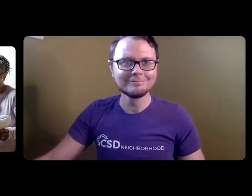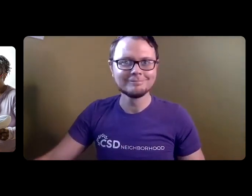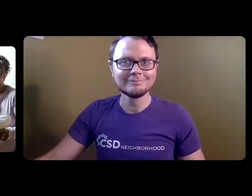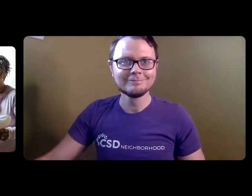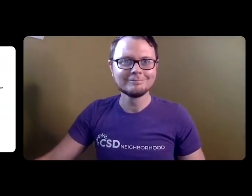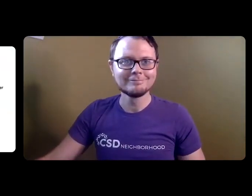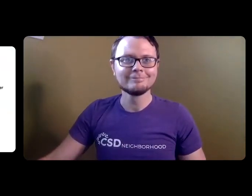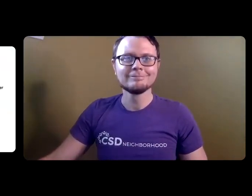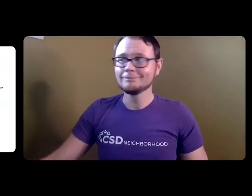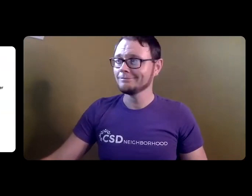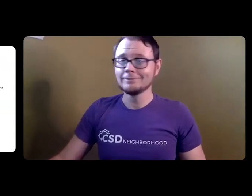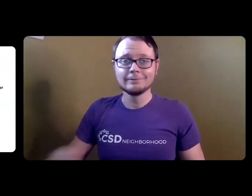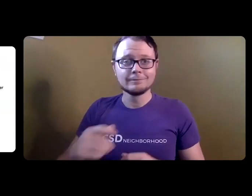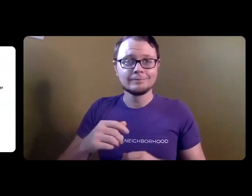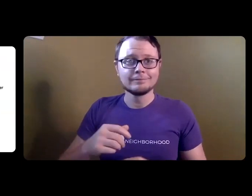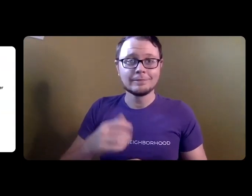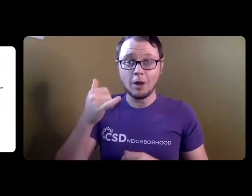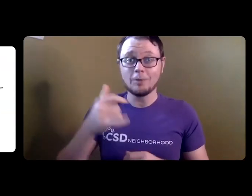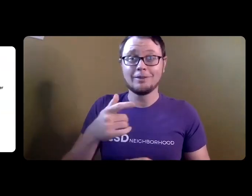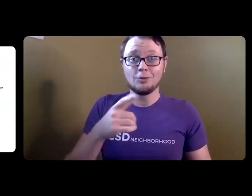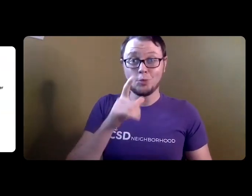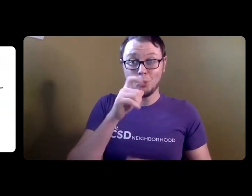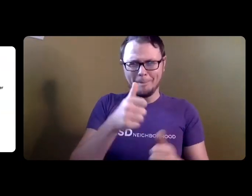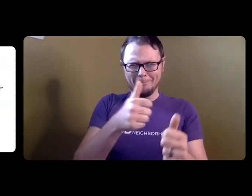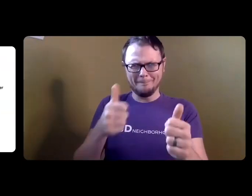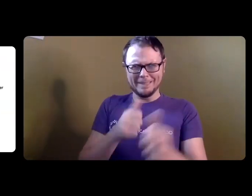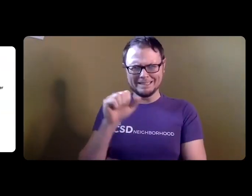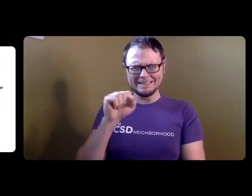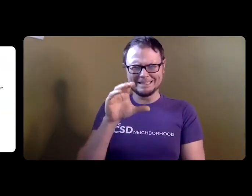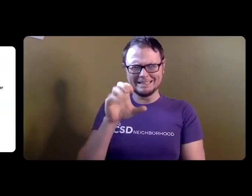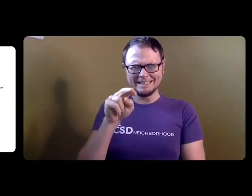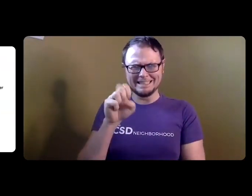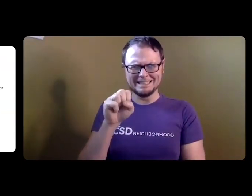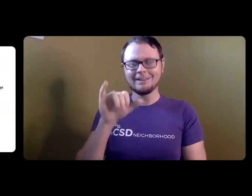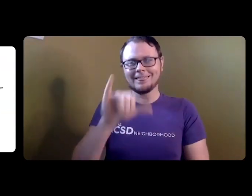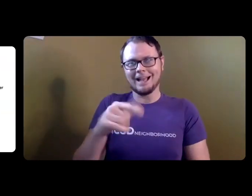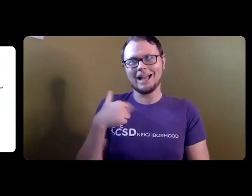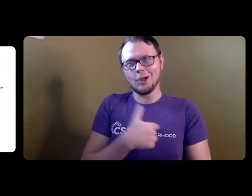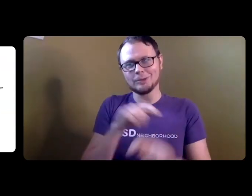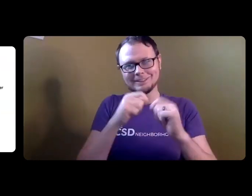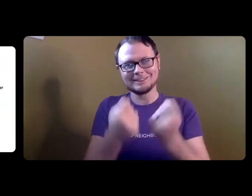that we're providing relevant resources to the community.